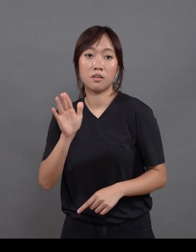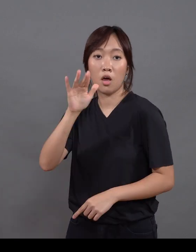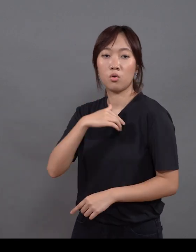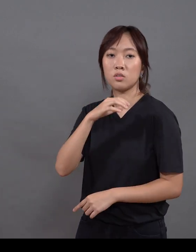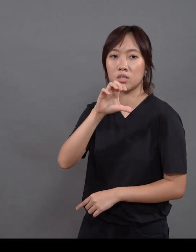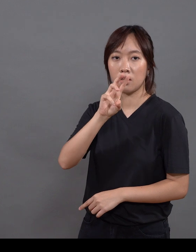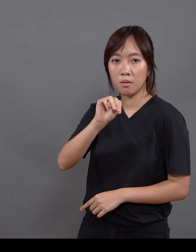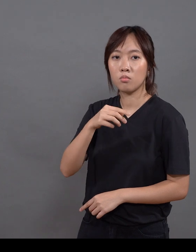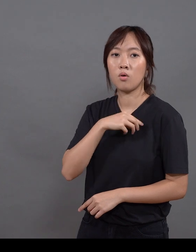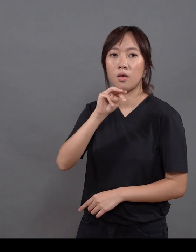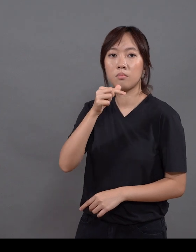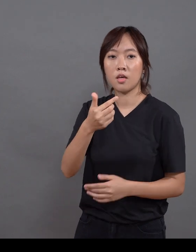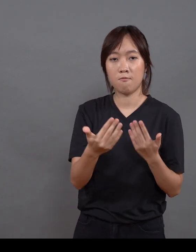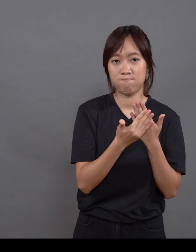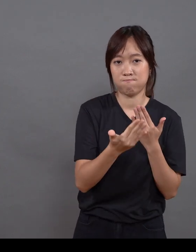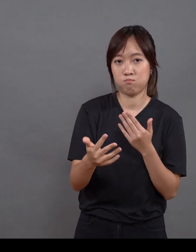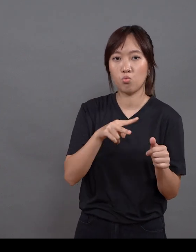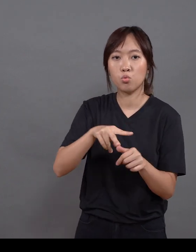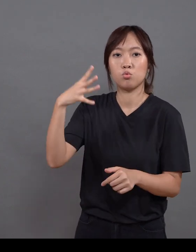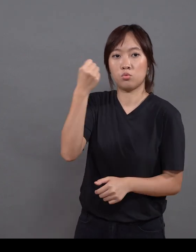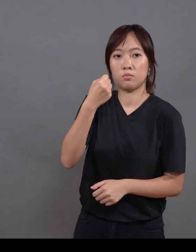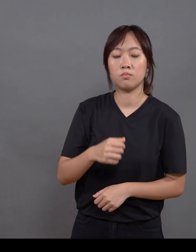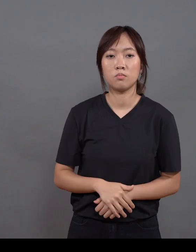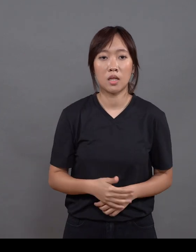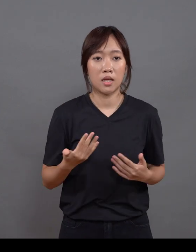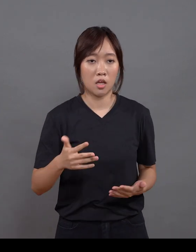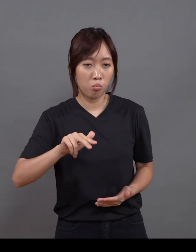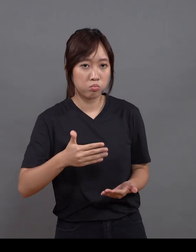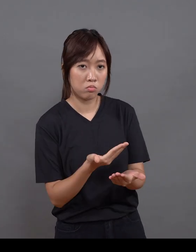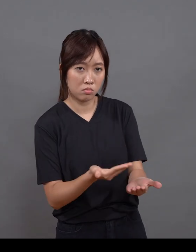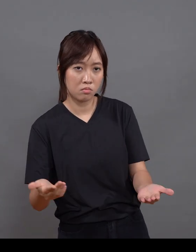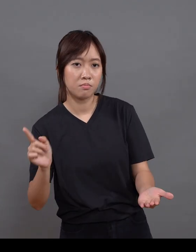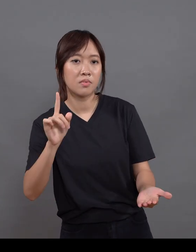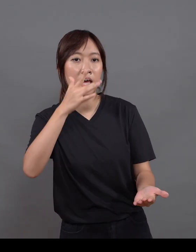the Collection Archivist at M+ In front of us, you can see